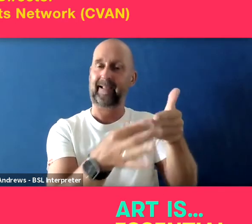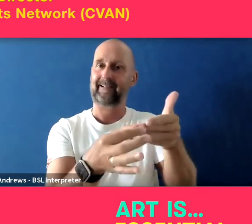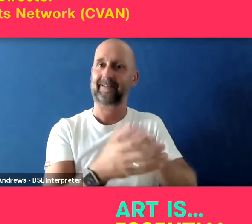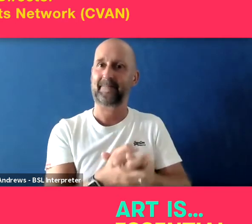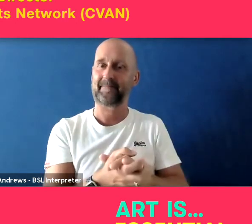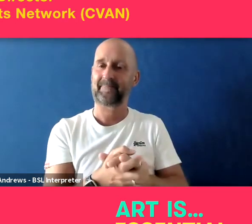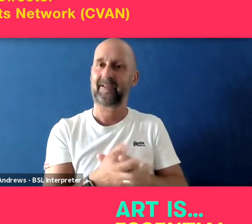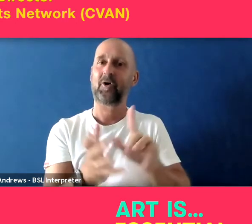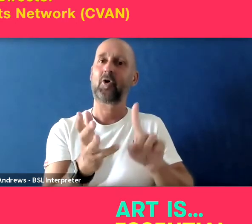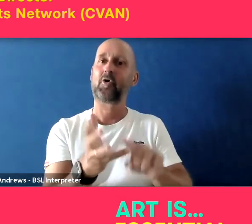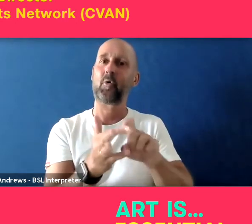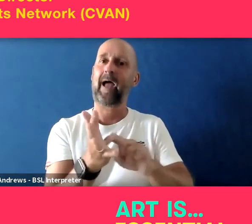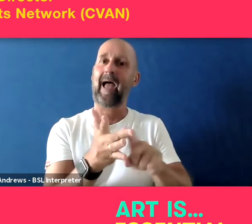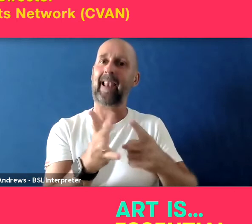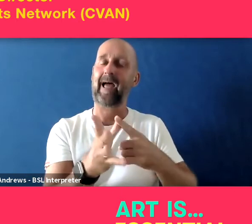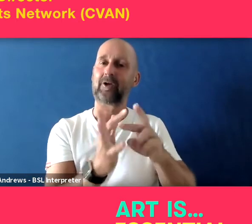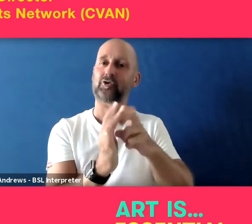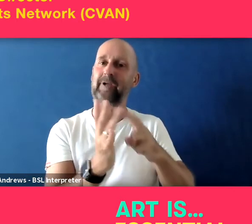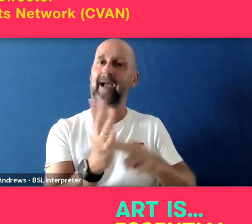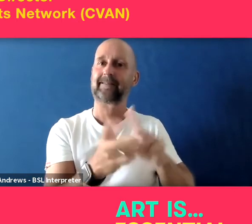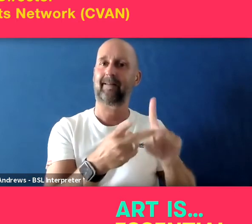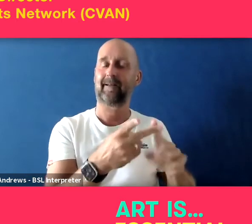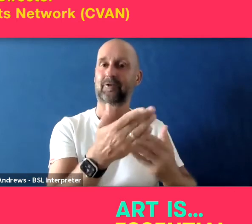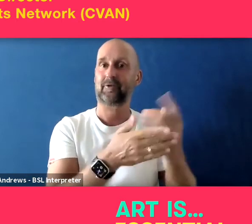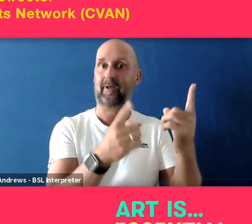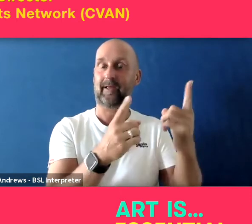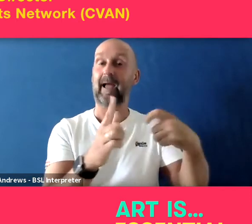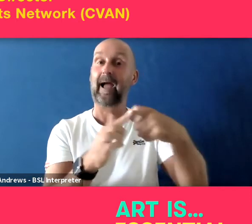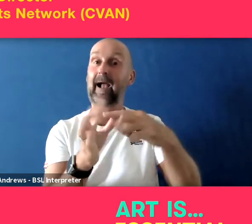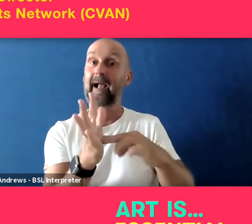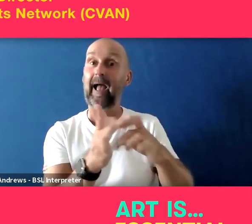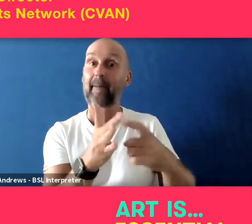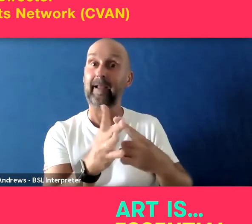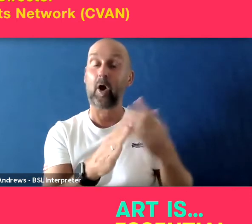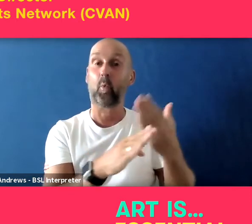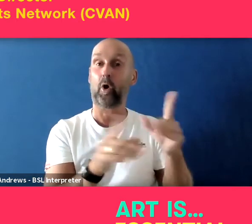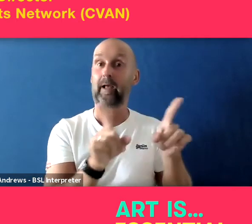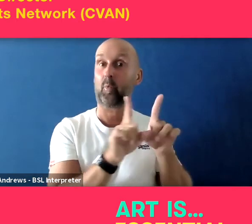forthcoming young person Director and Kamina has worked alongside Euella for the last three years